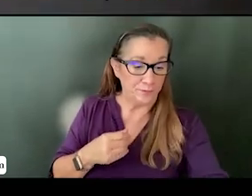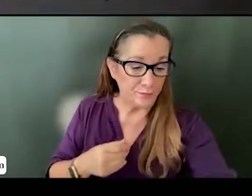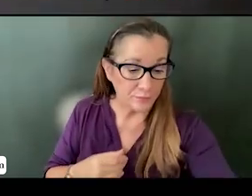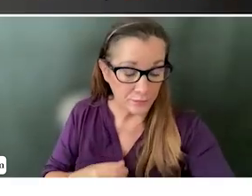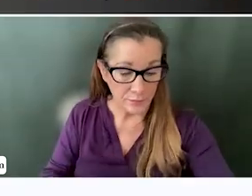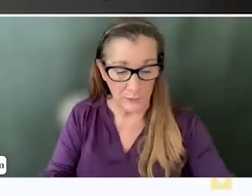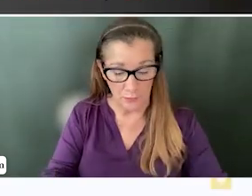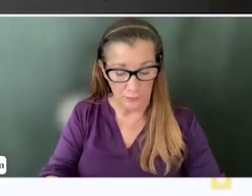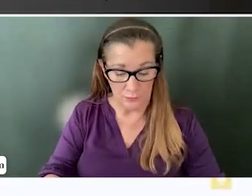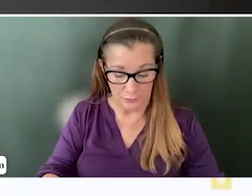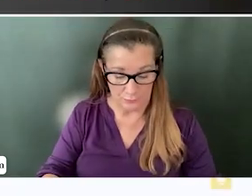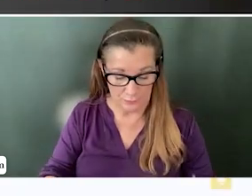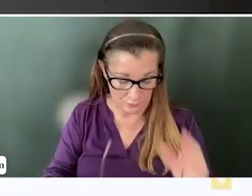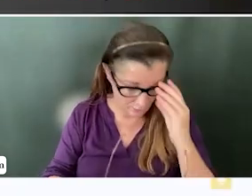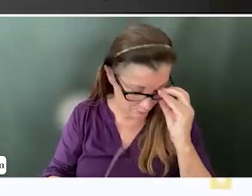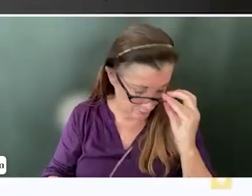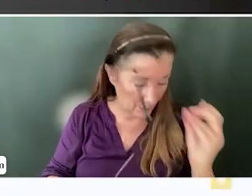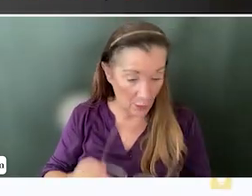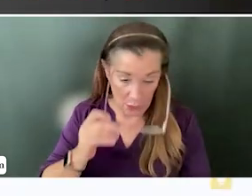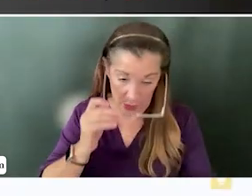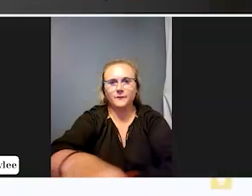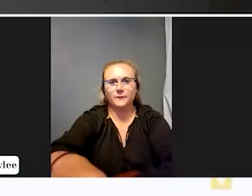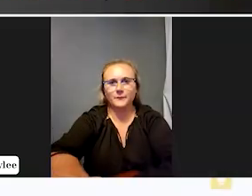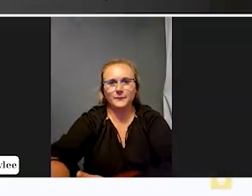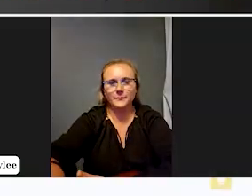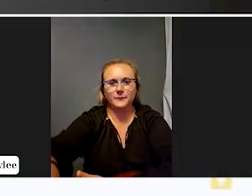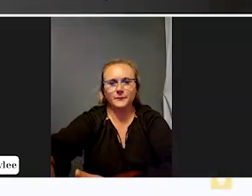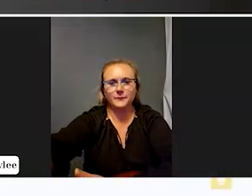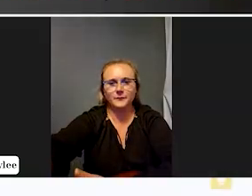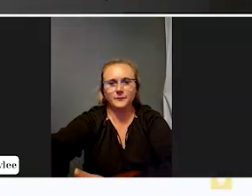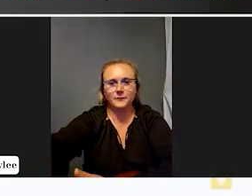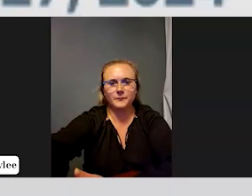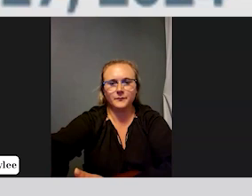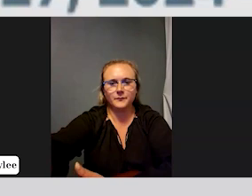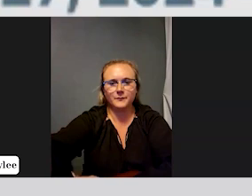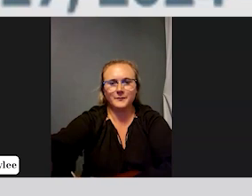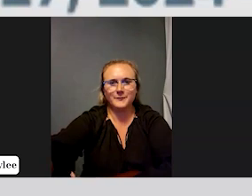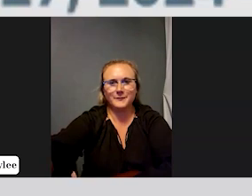Let's see here I can. Craig: We're going to have to wrap soon, Sean. We're about down to the end.